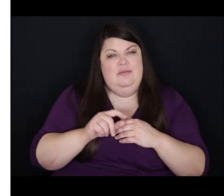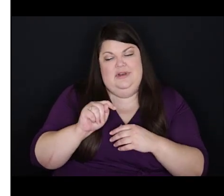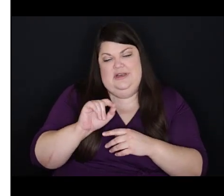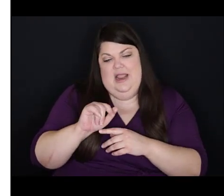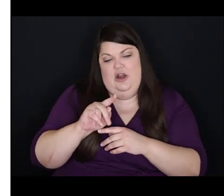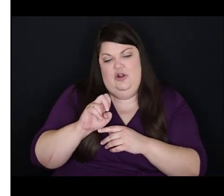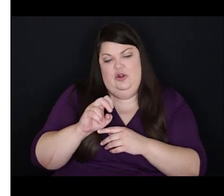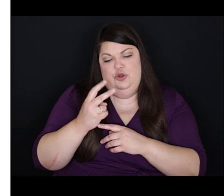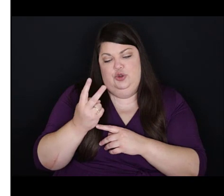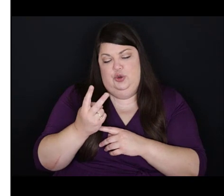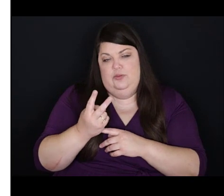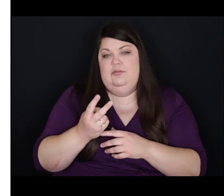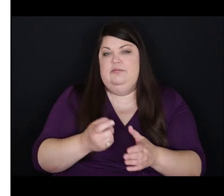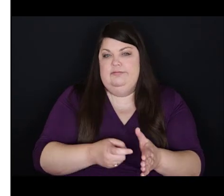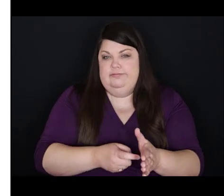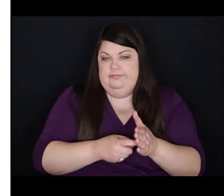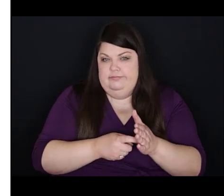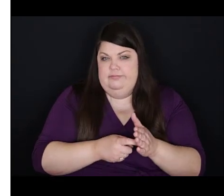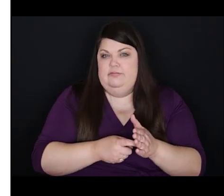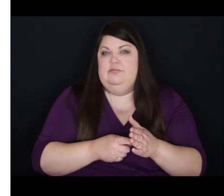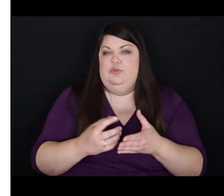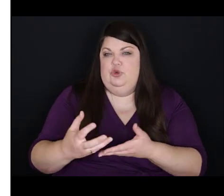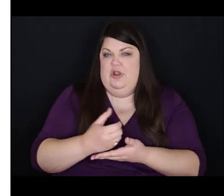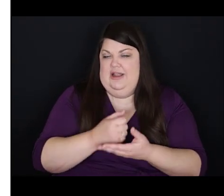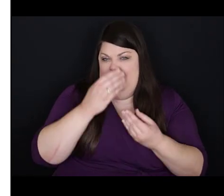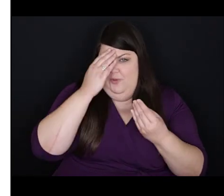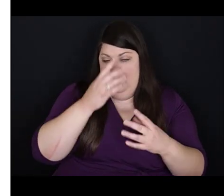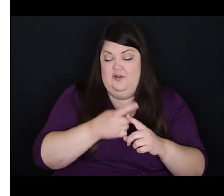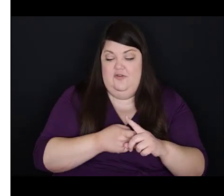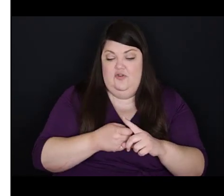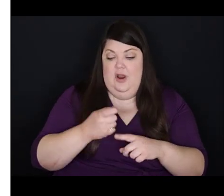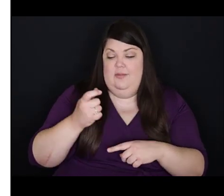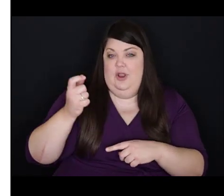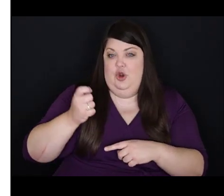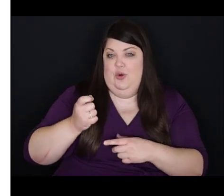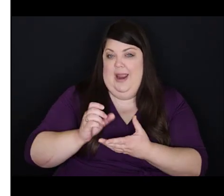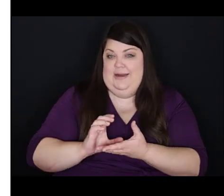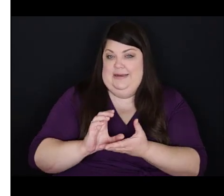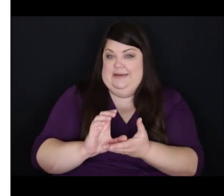has been required to collect this info from its grantees as part of its State